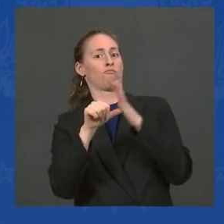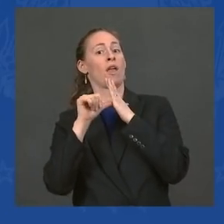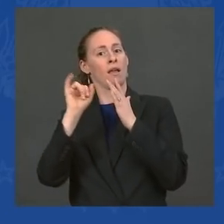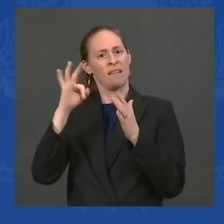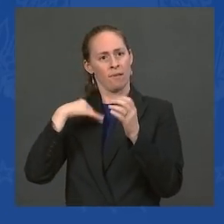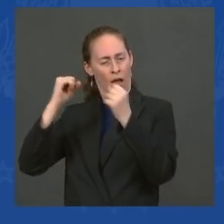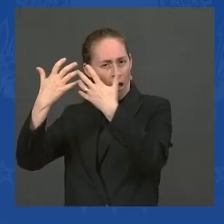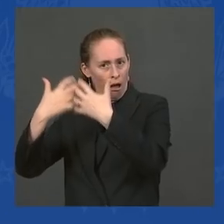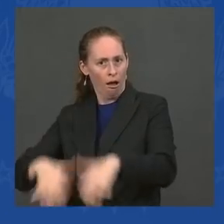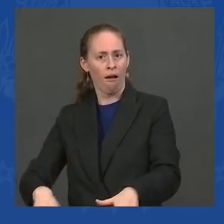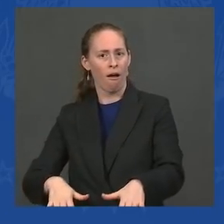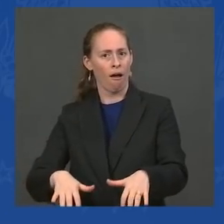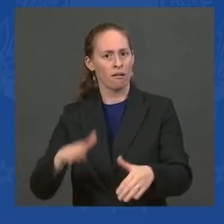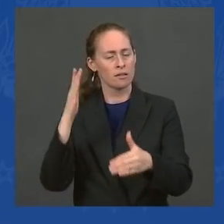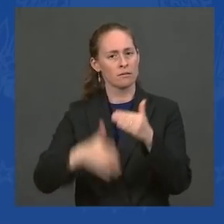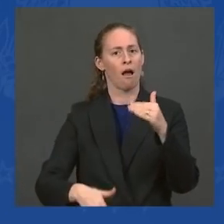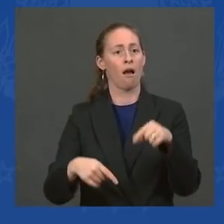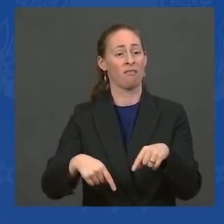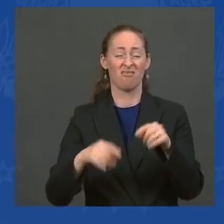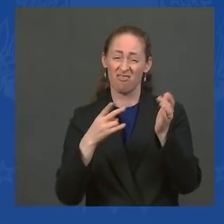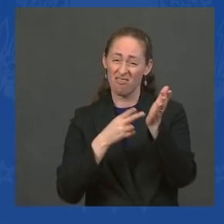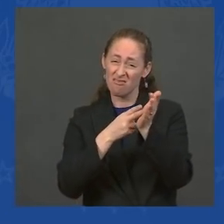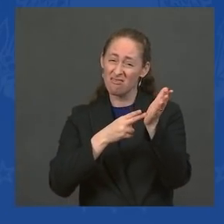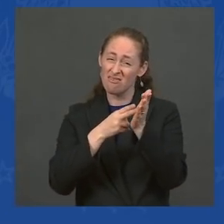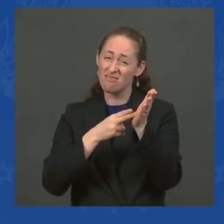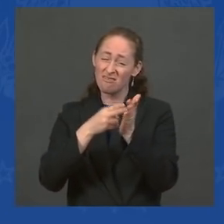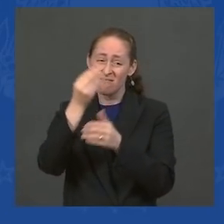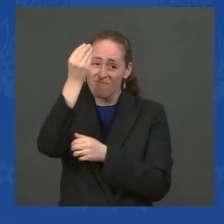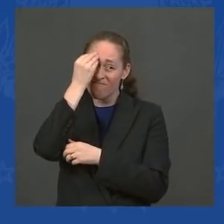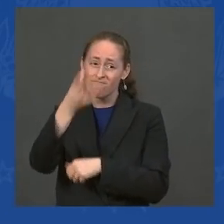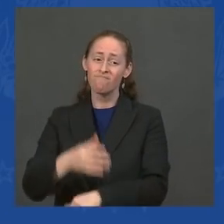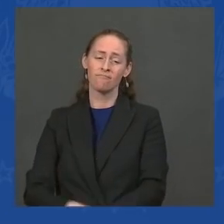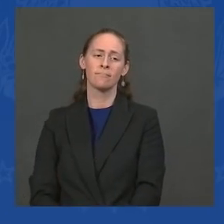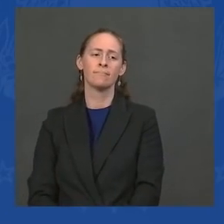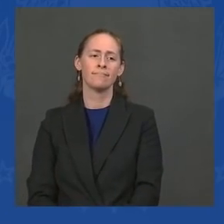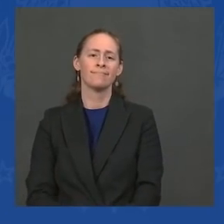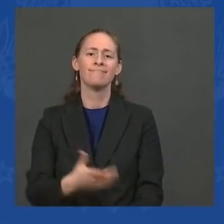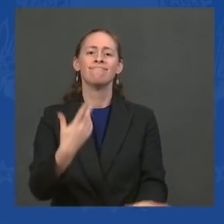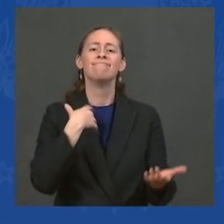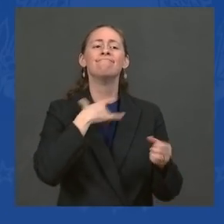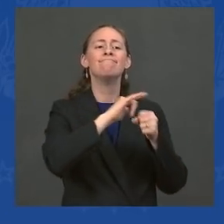Not a joke. And you -- many of you travel internationally. "Can we get anything done?